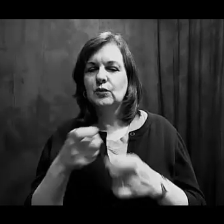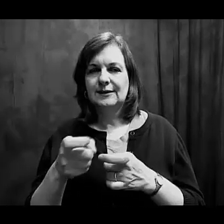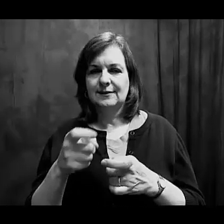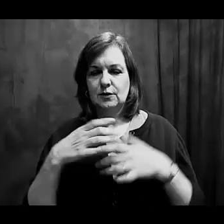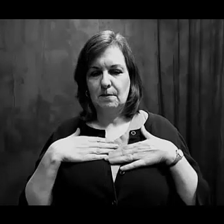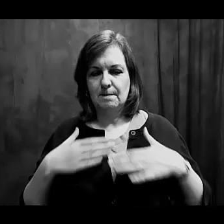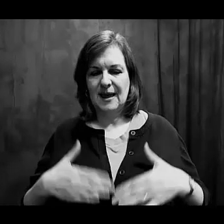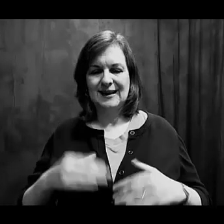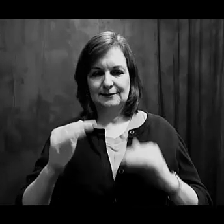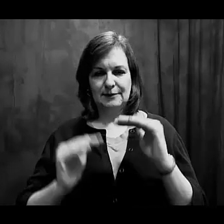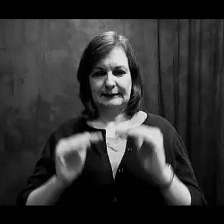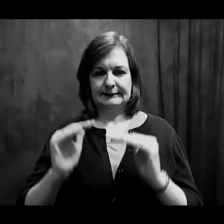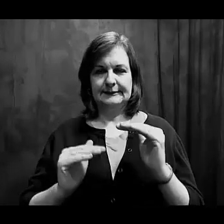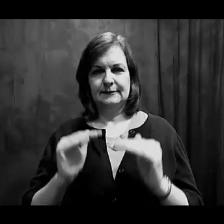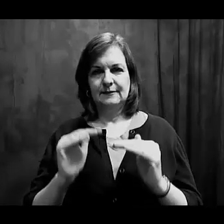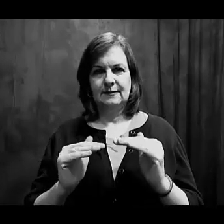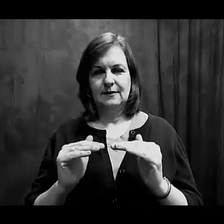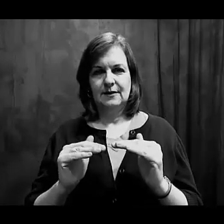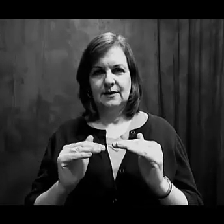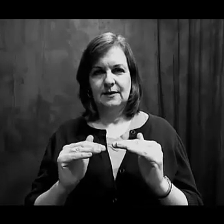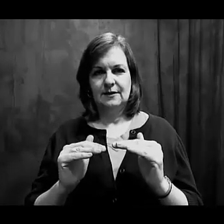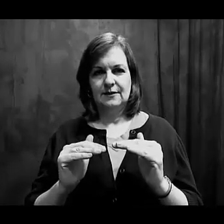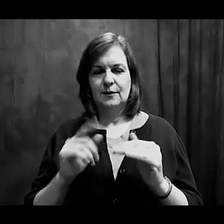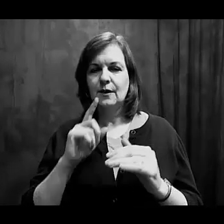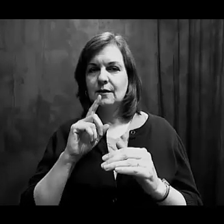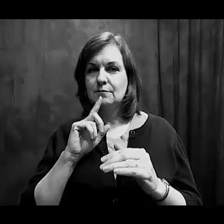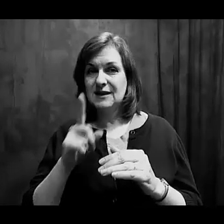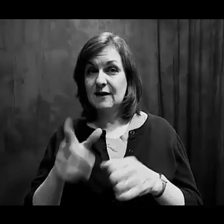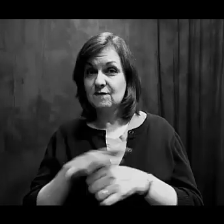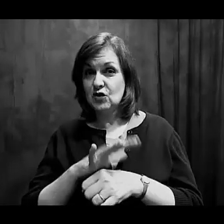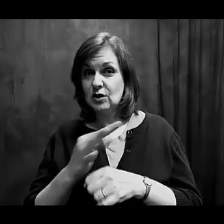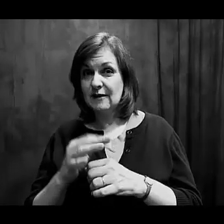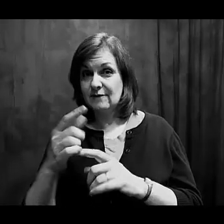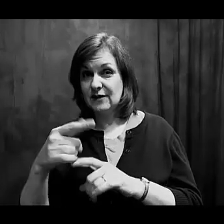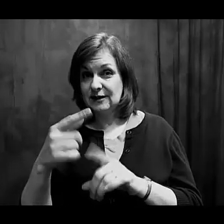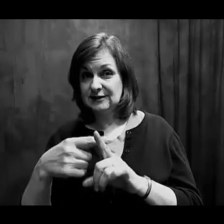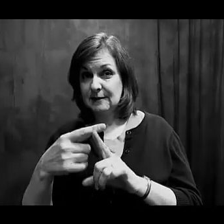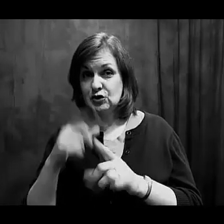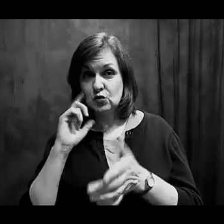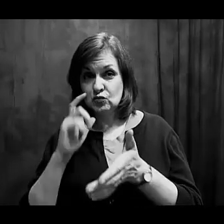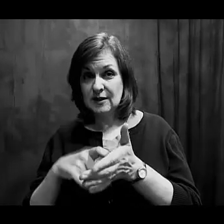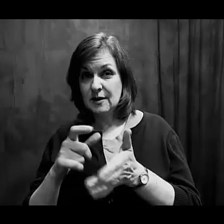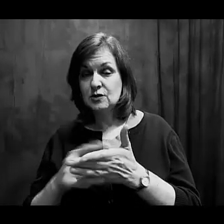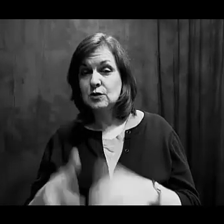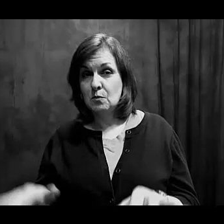being full of temperature receptors is actually really important!